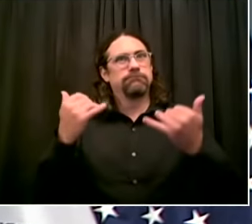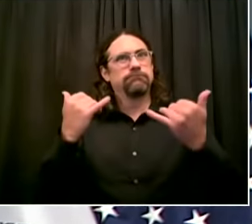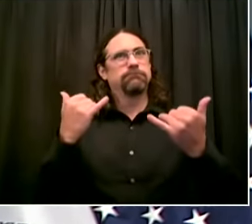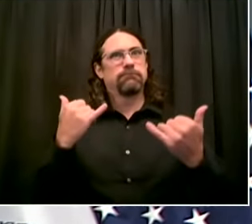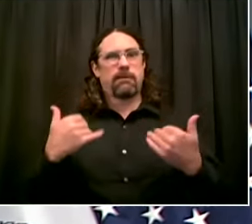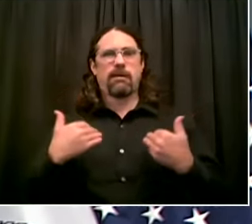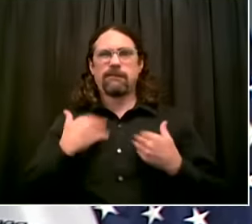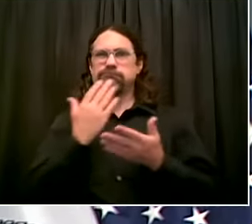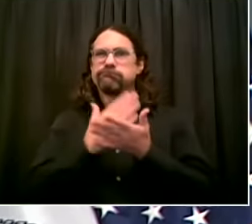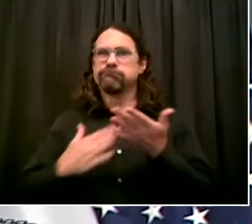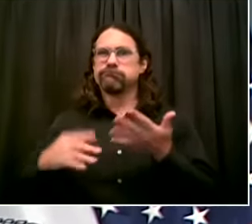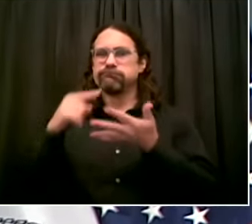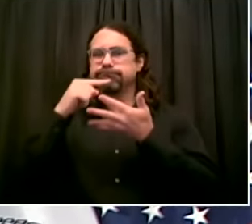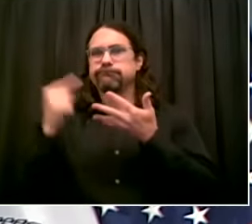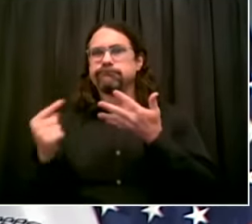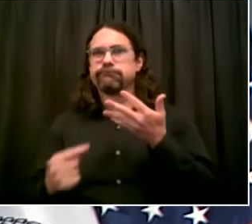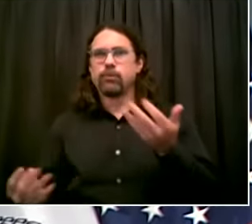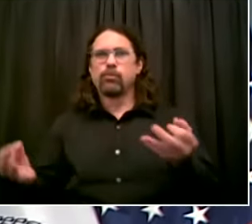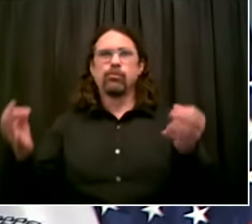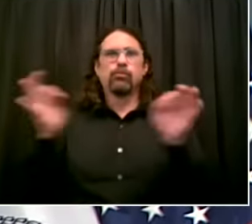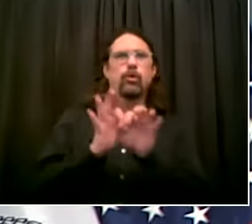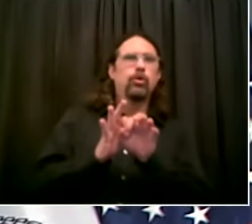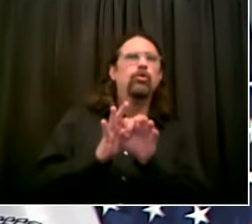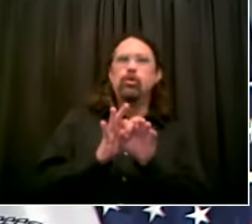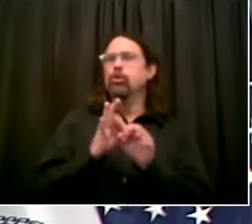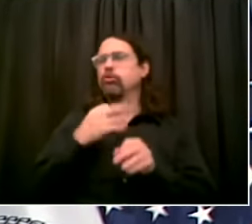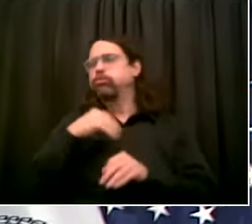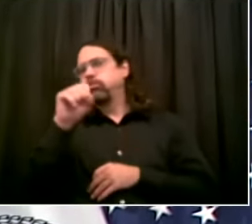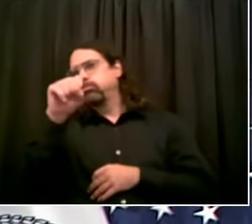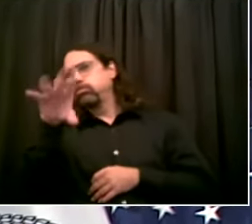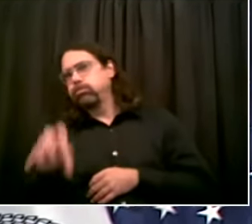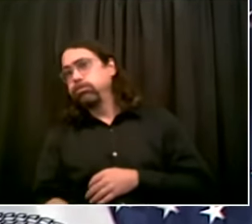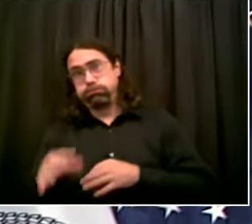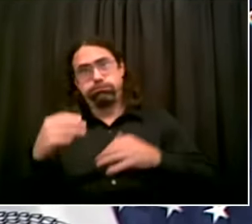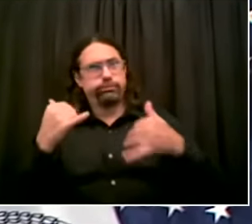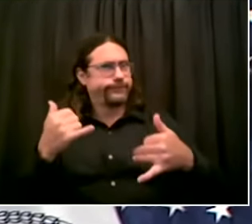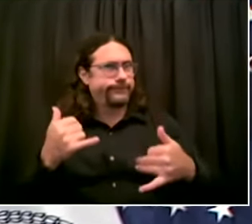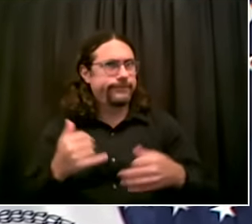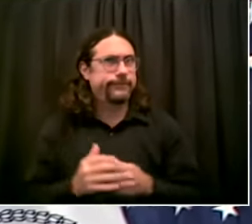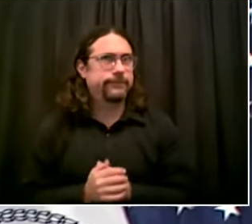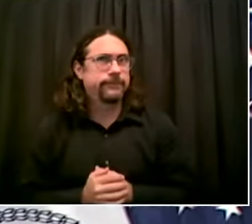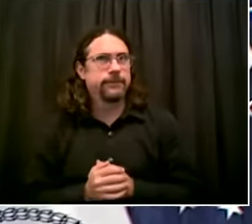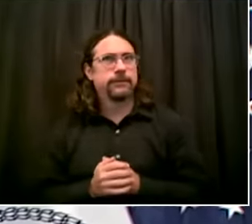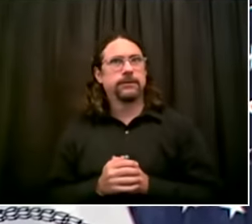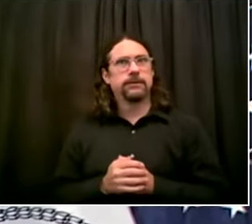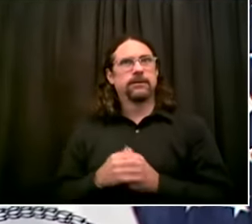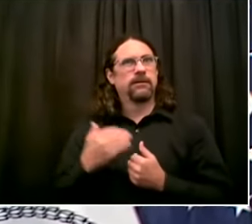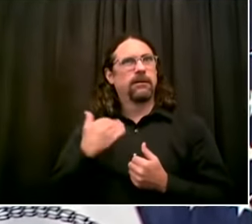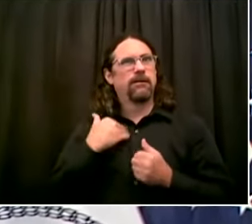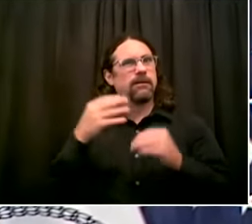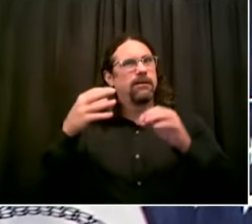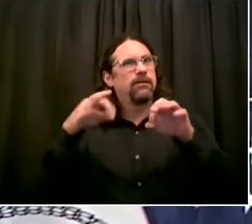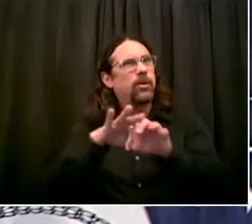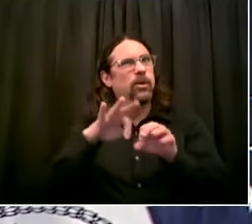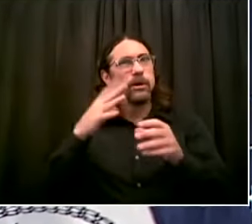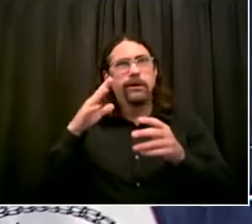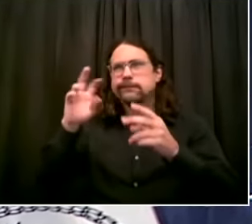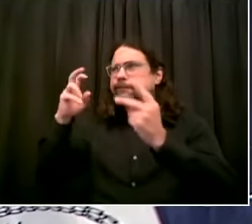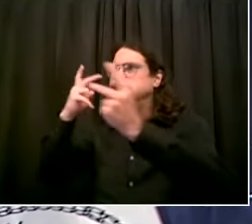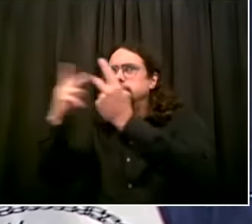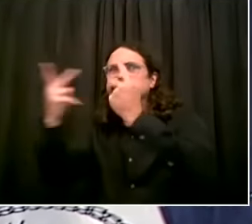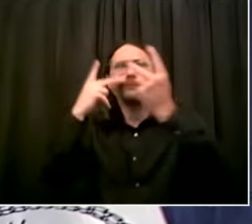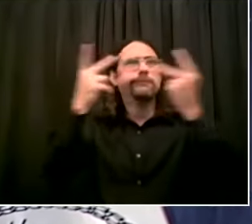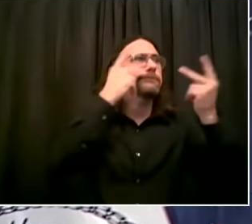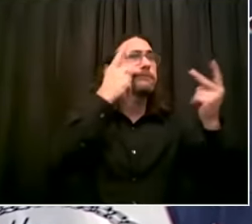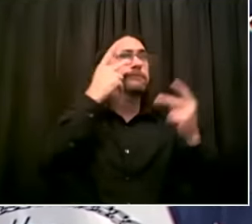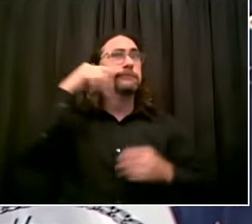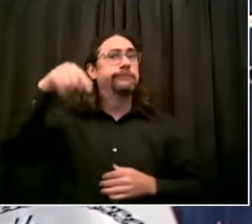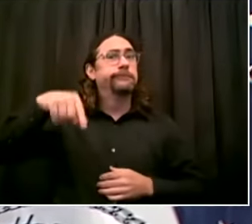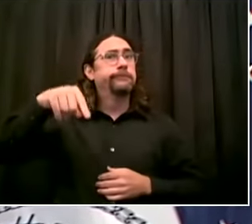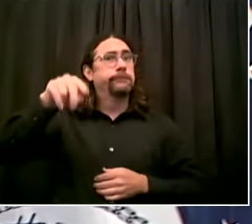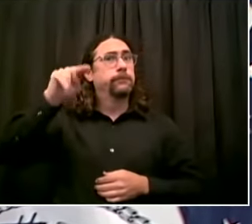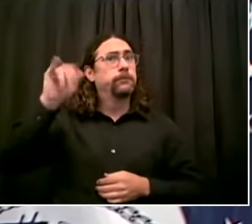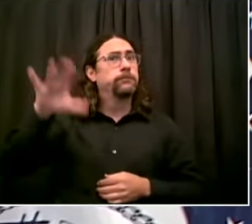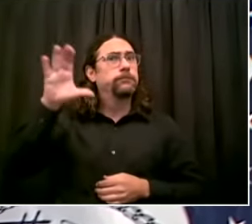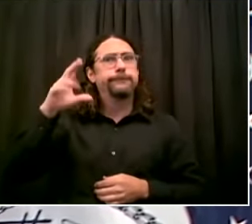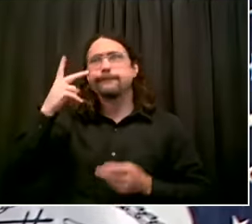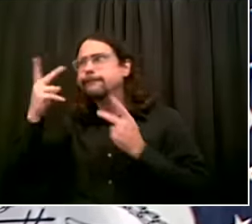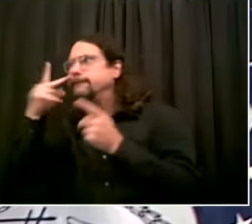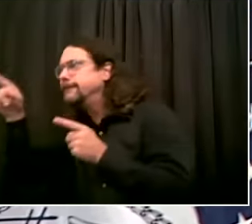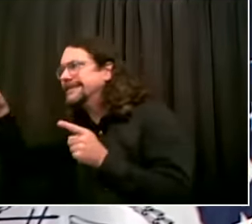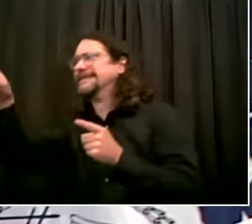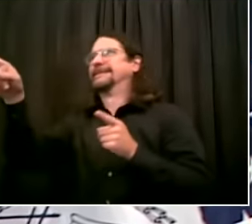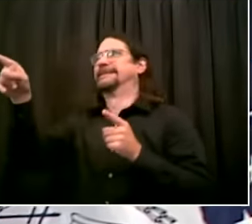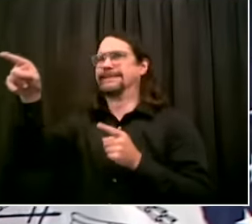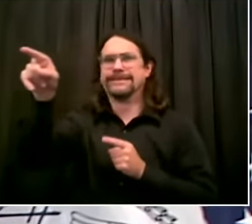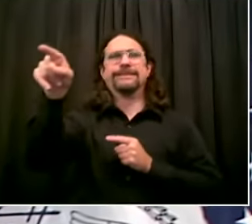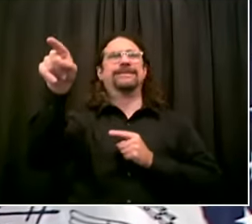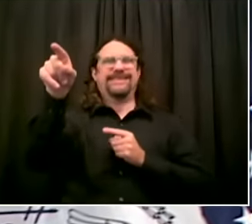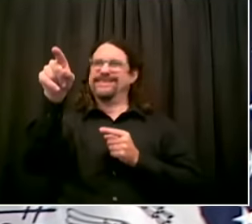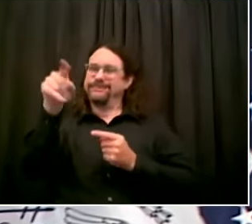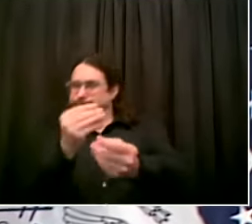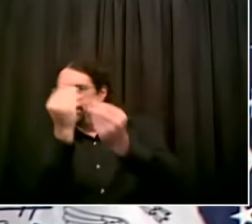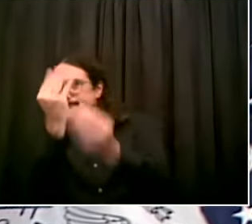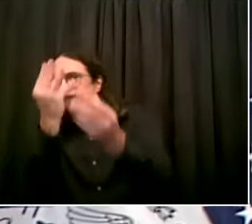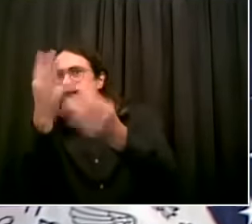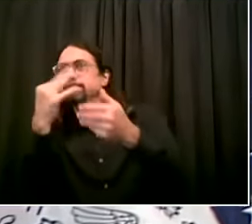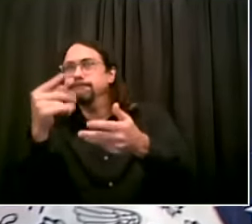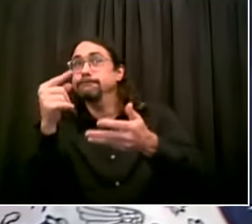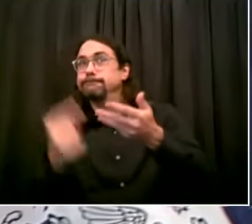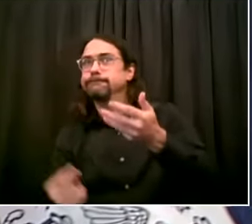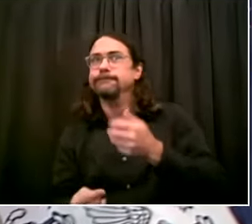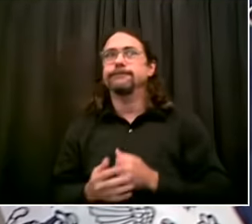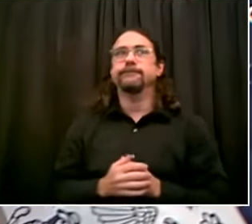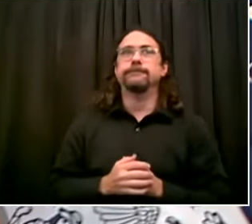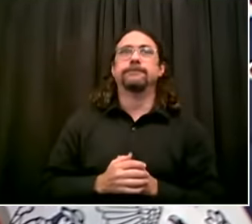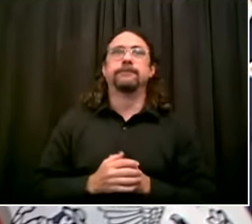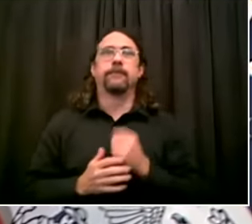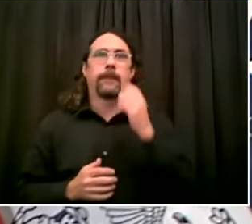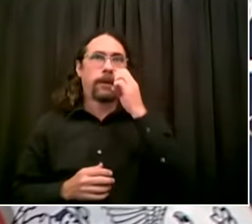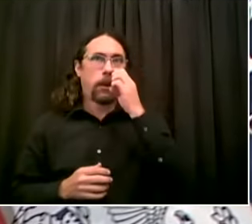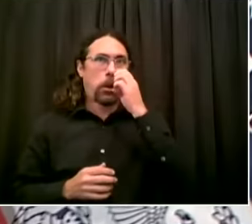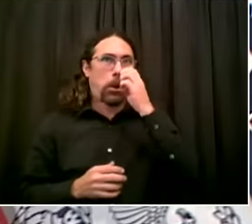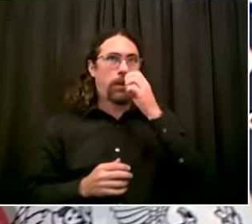TEST TEST AT THE